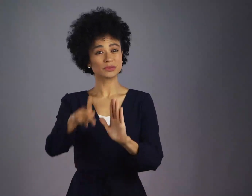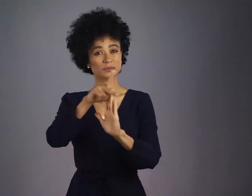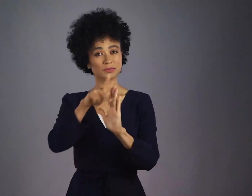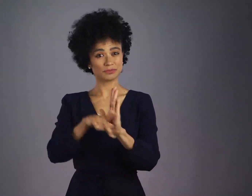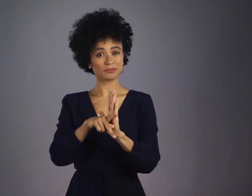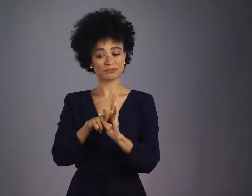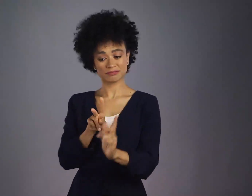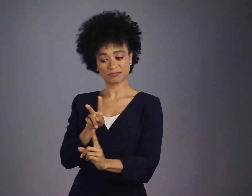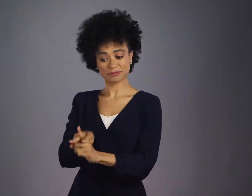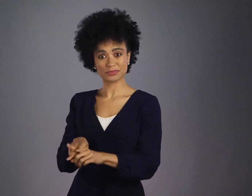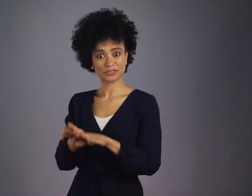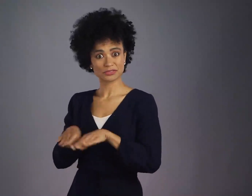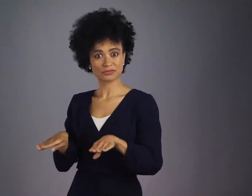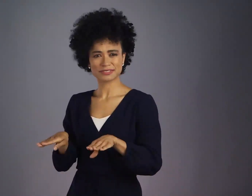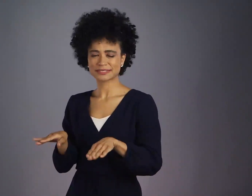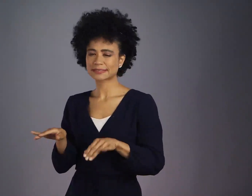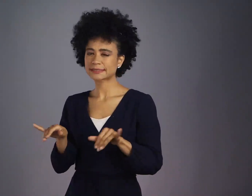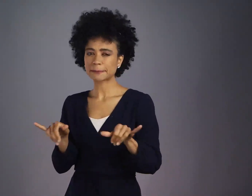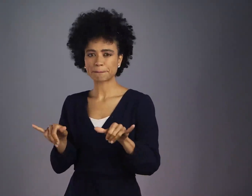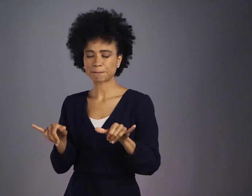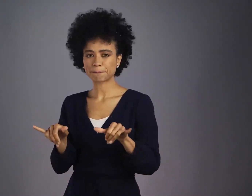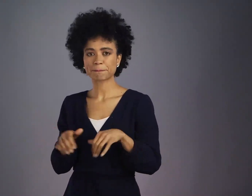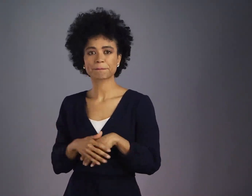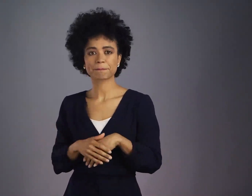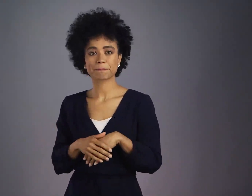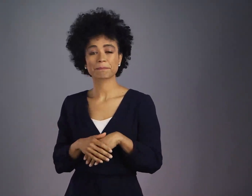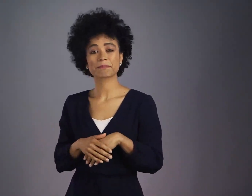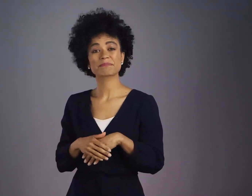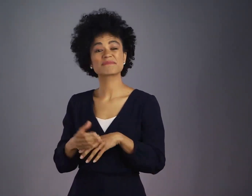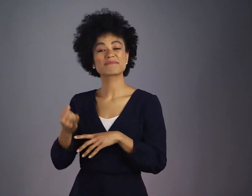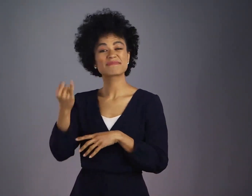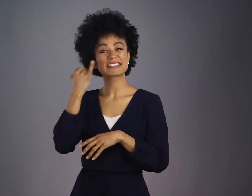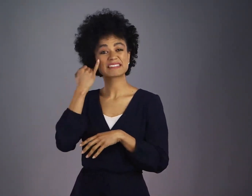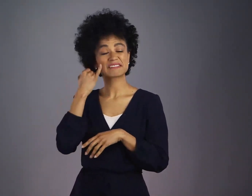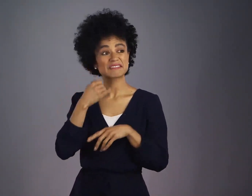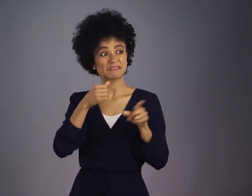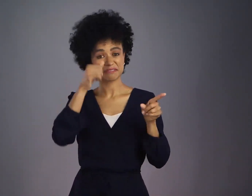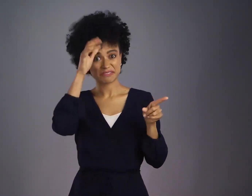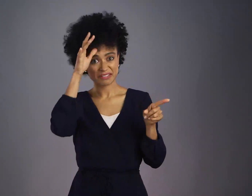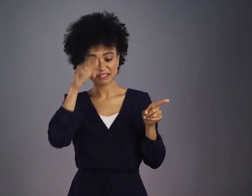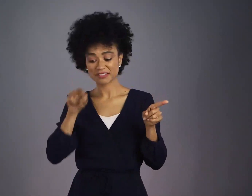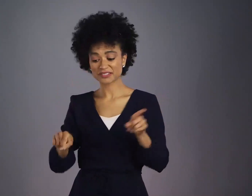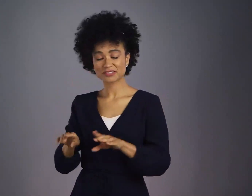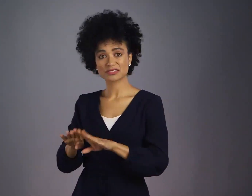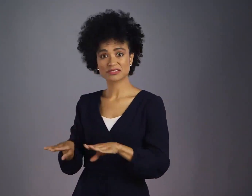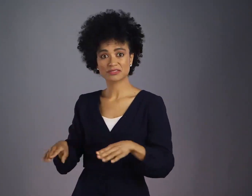The same principle applies in dealing with the children. Unless they actually need protection from their father,